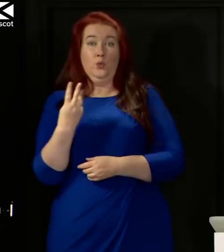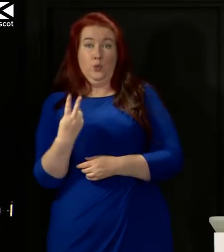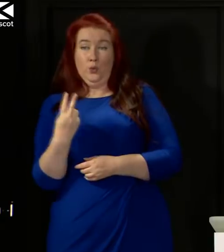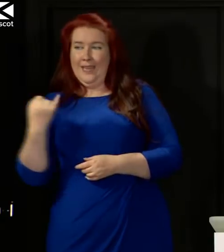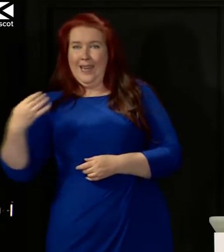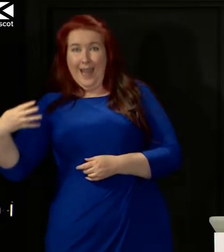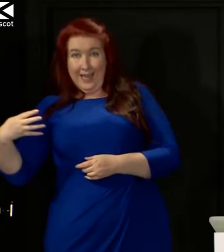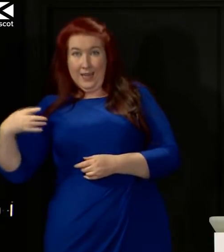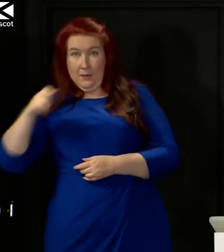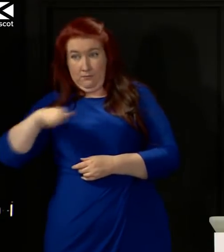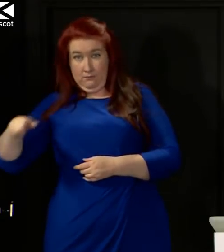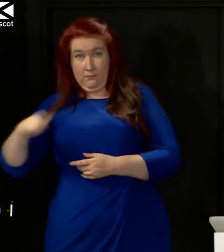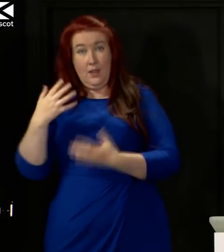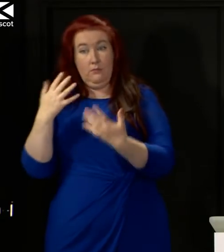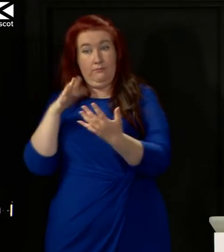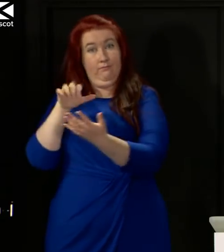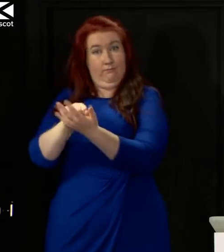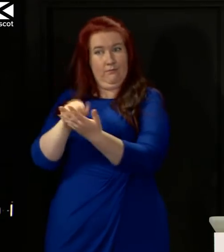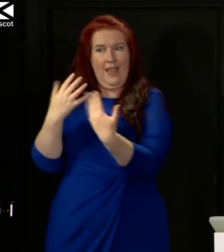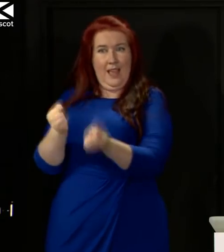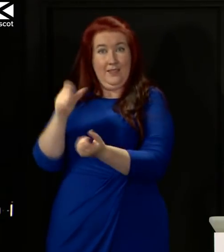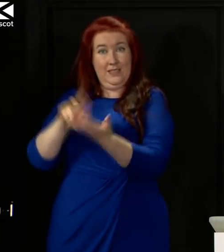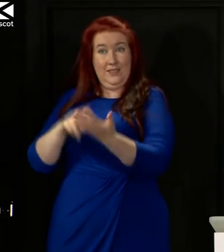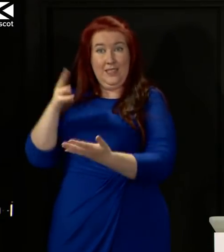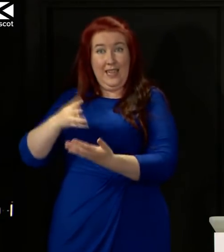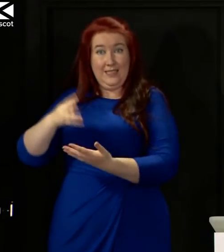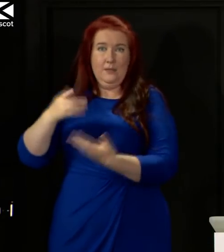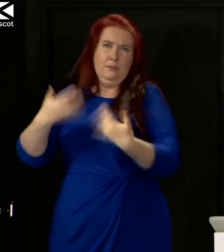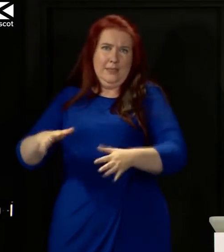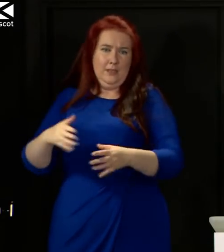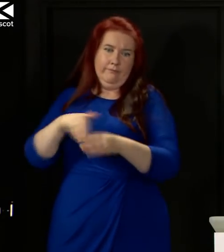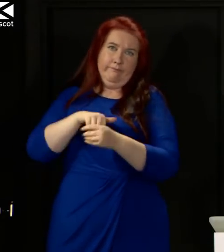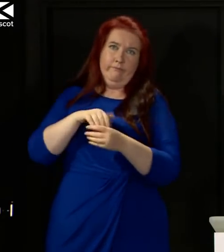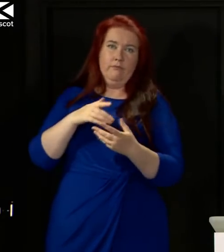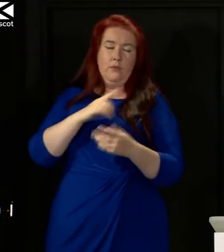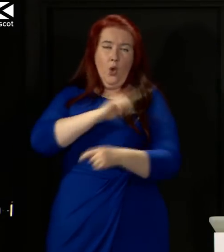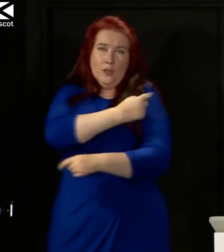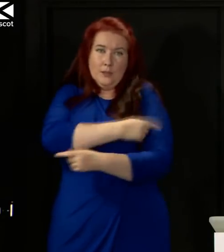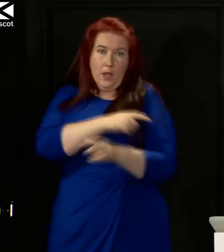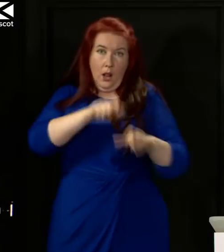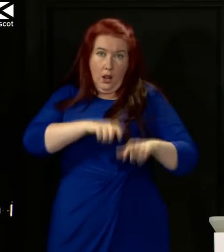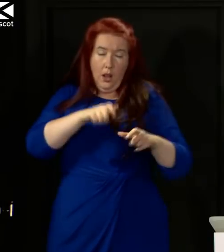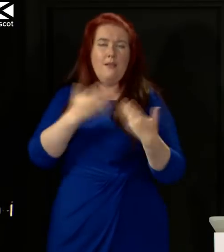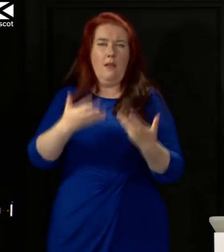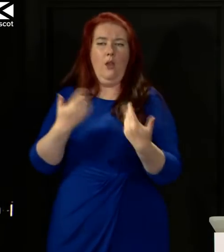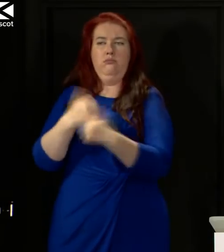had tested positive and previously required hospital treatment have now been discharged from hospital